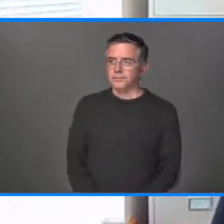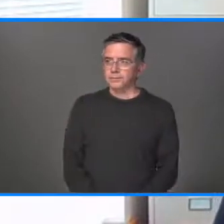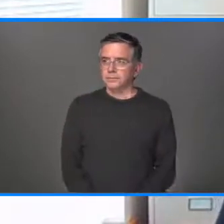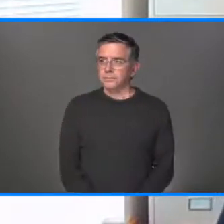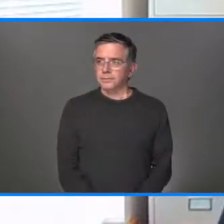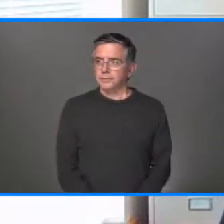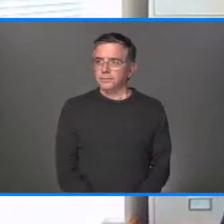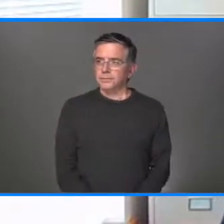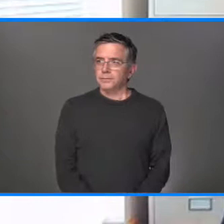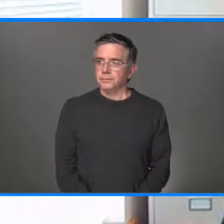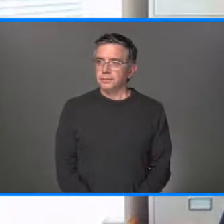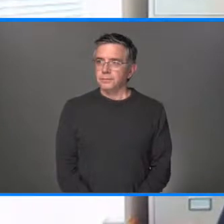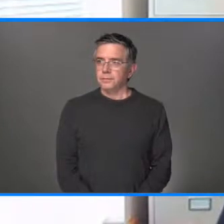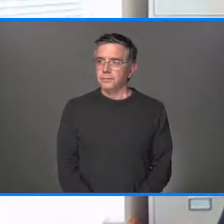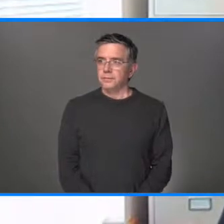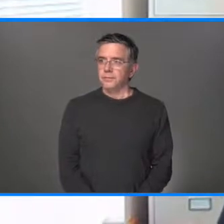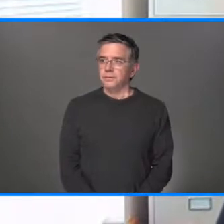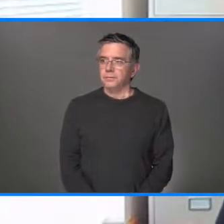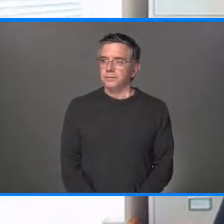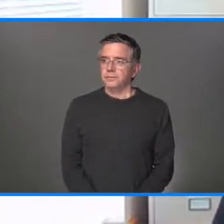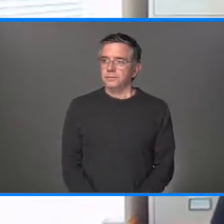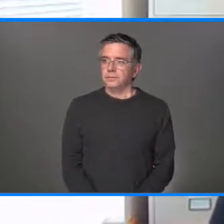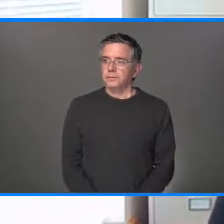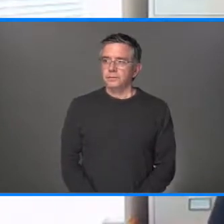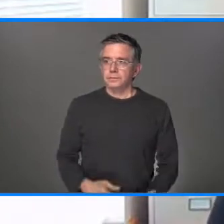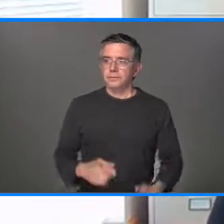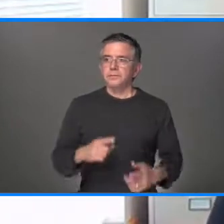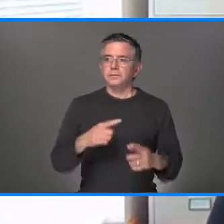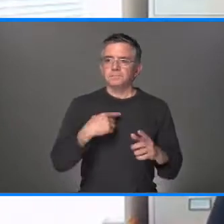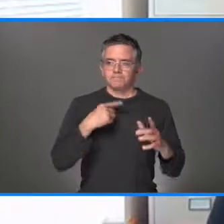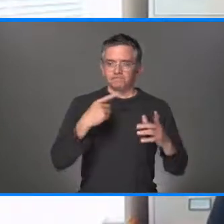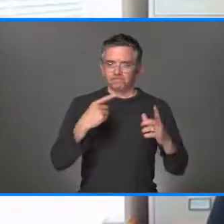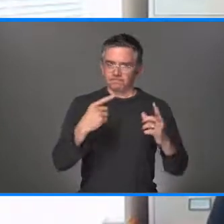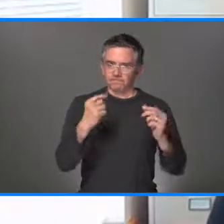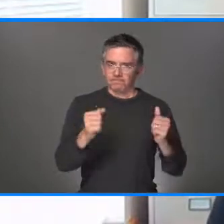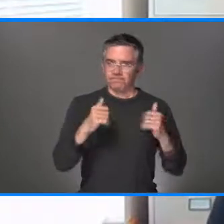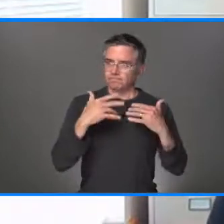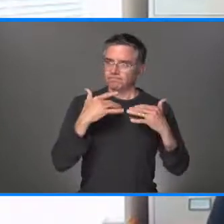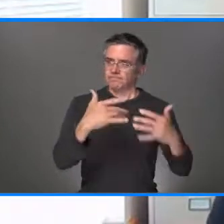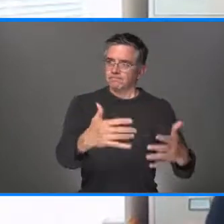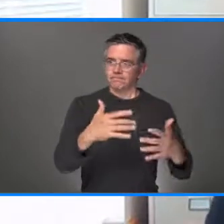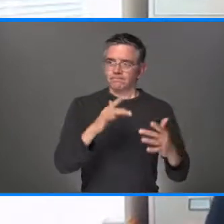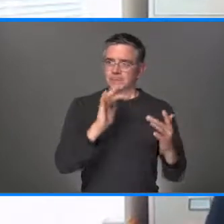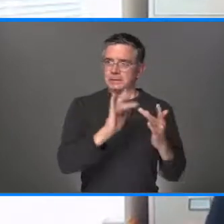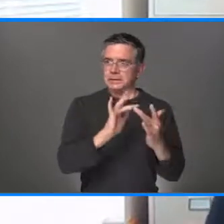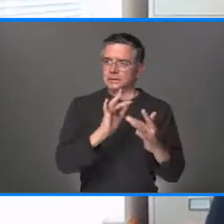So we worked immediately to do outreach and identify who those people were,